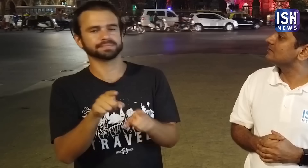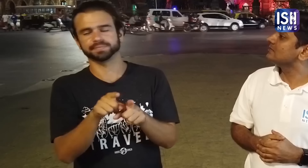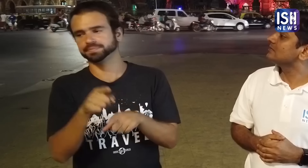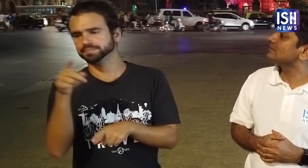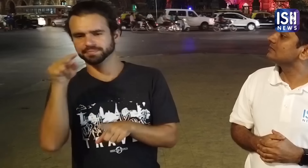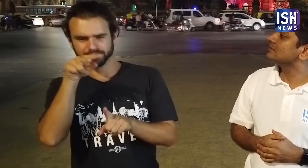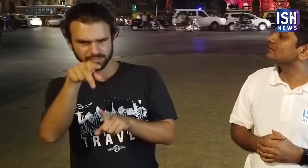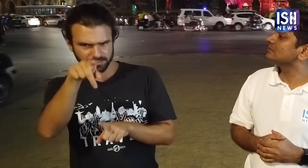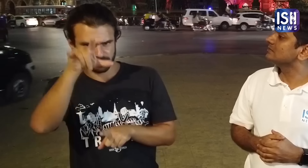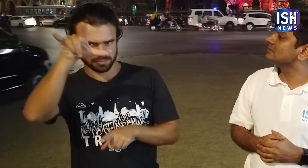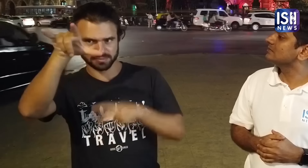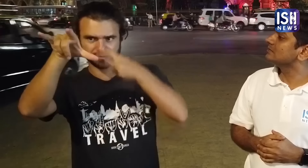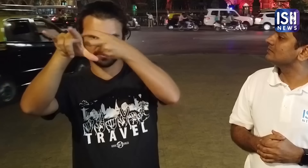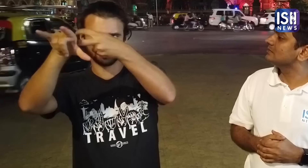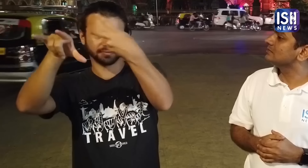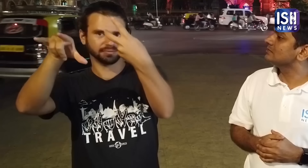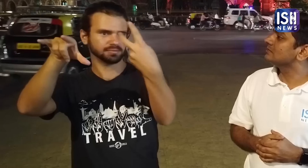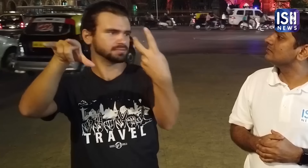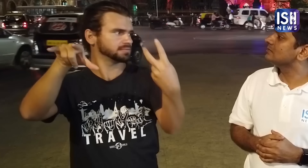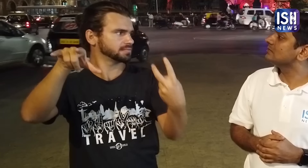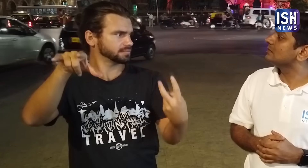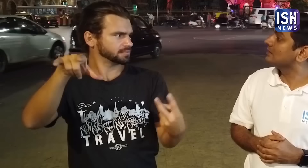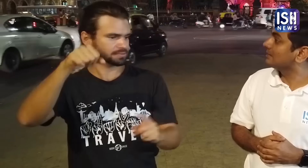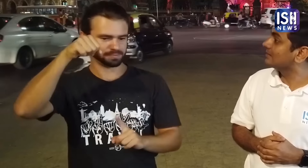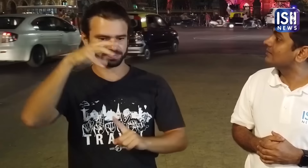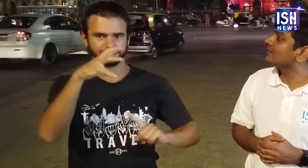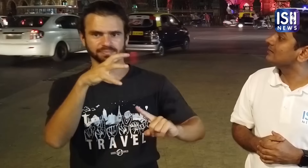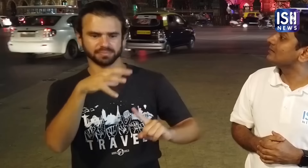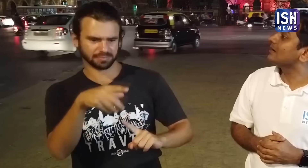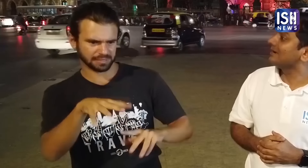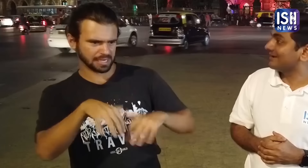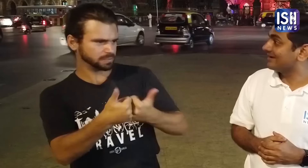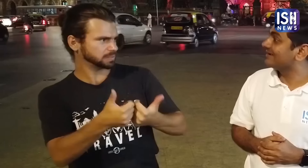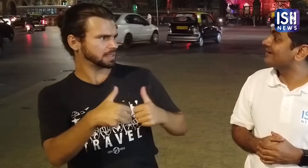For example, how did I do skydive?